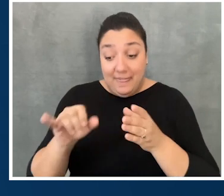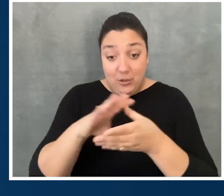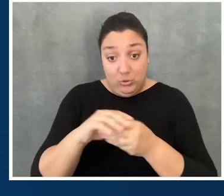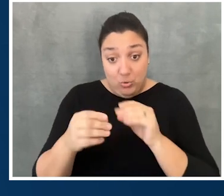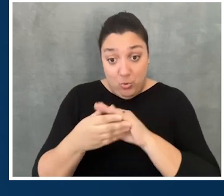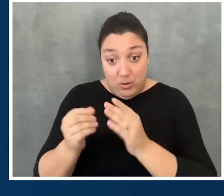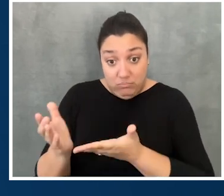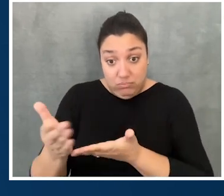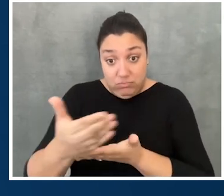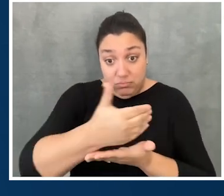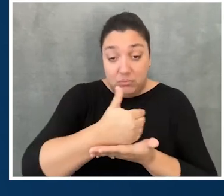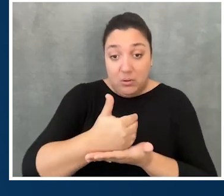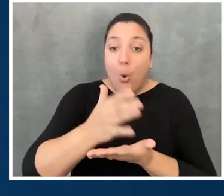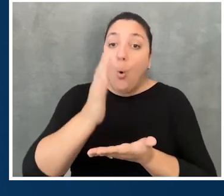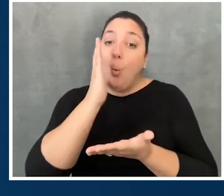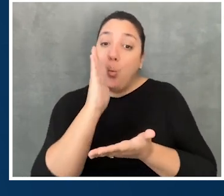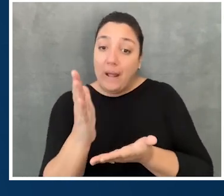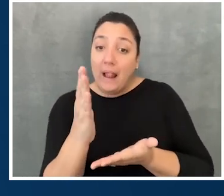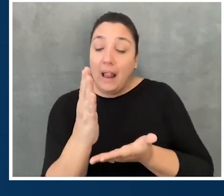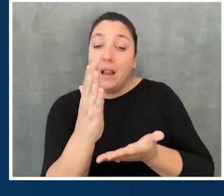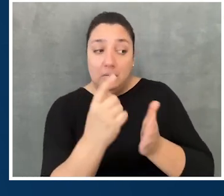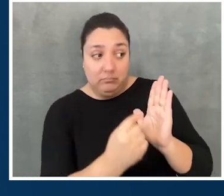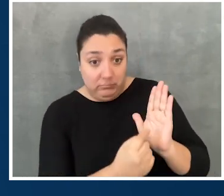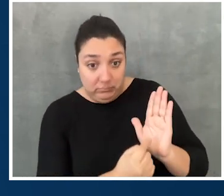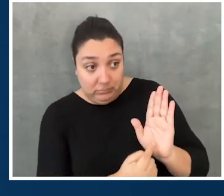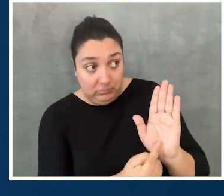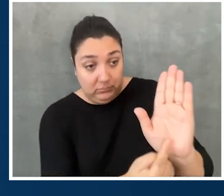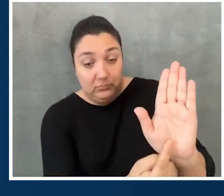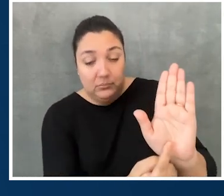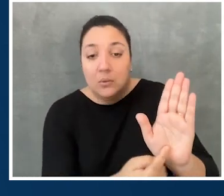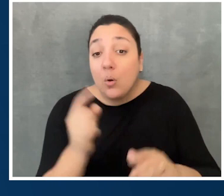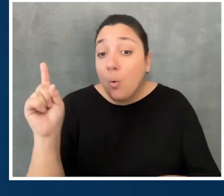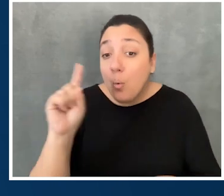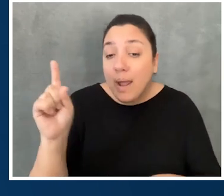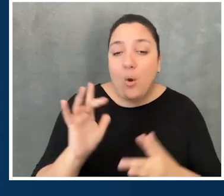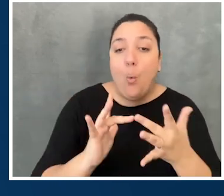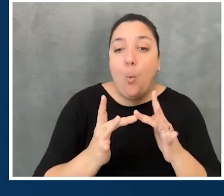will be displayed on a dedicated webpage for the project as well as